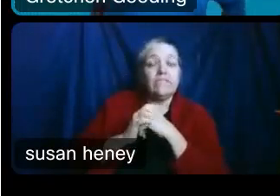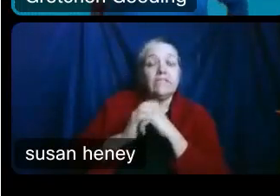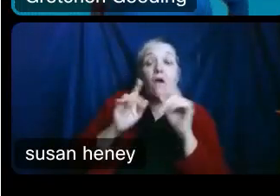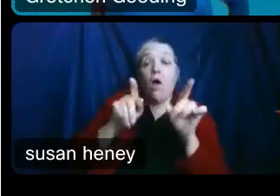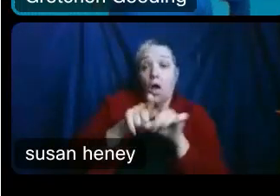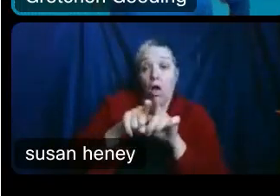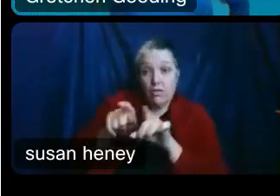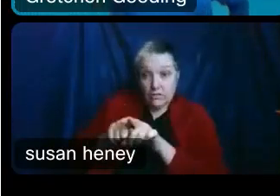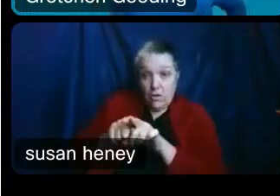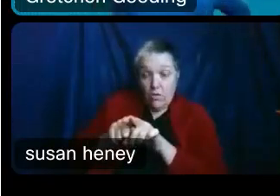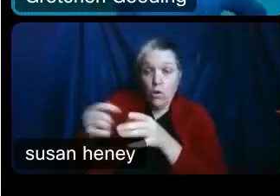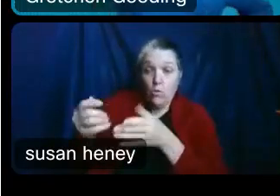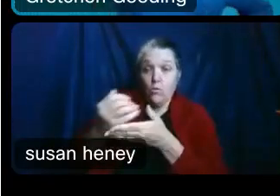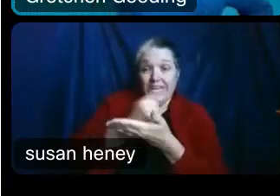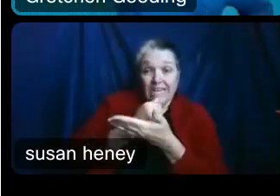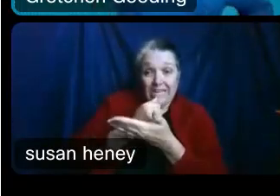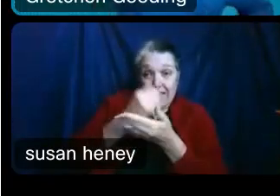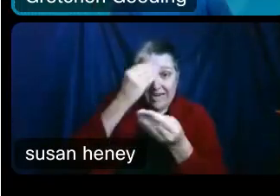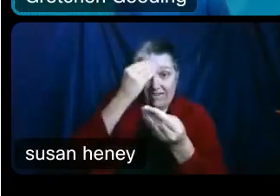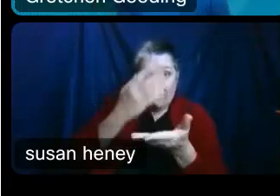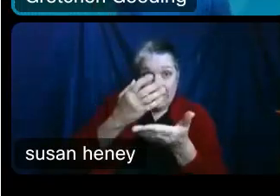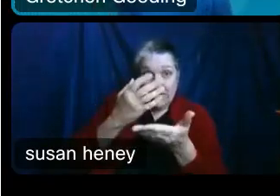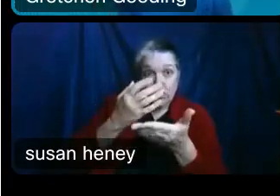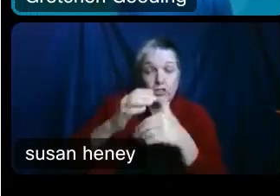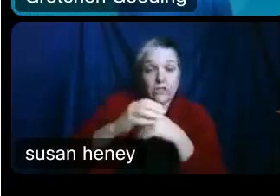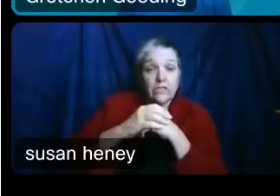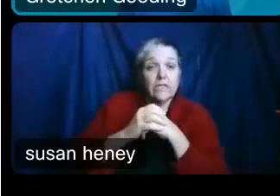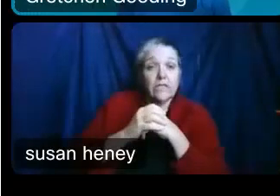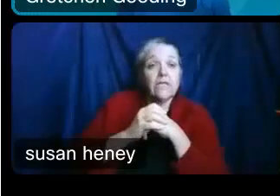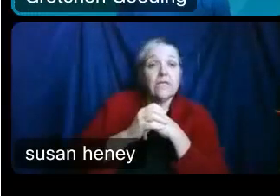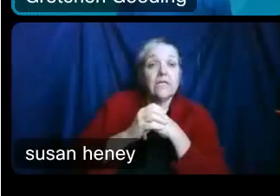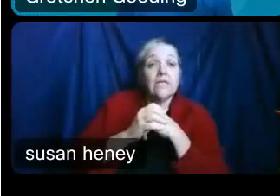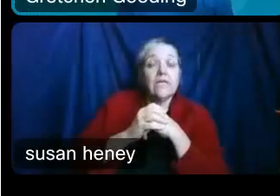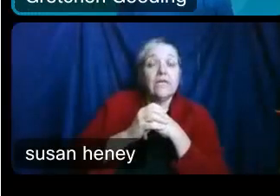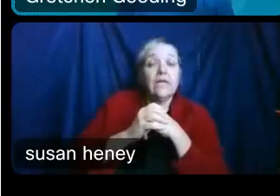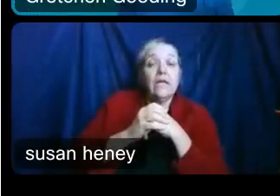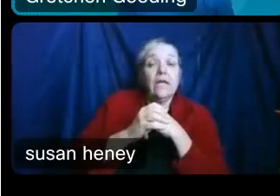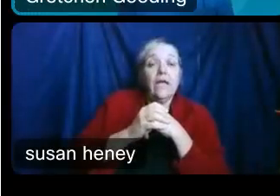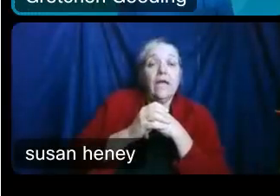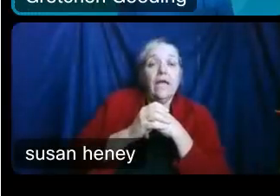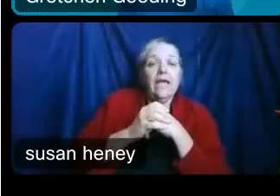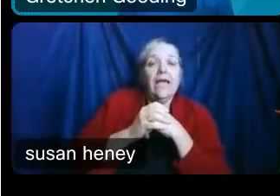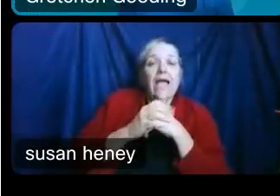collects data on, another strength and what the ACS is known for is a number of geographies